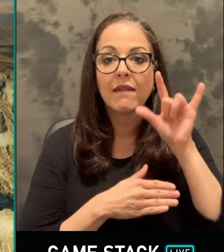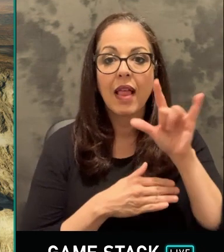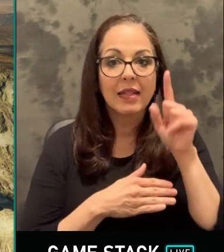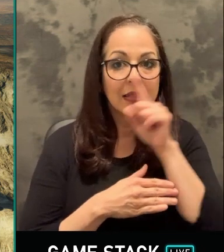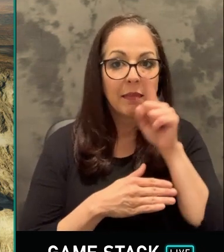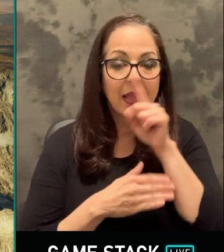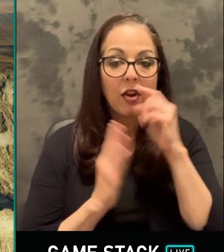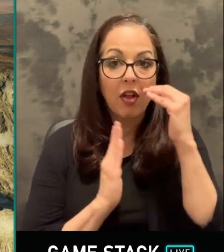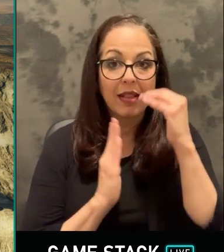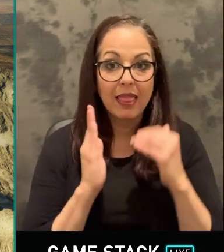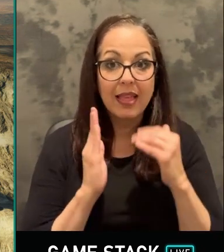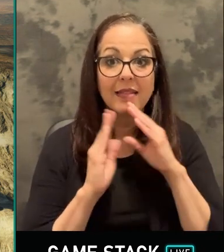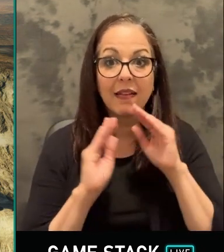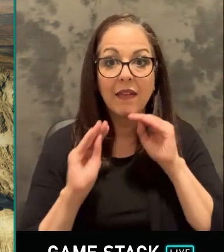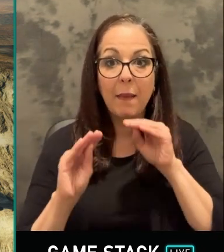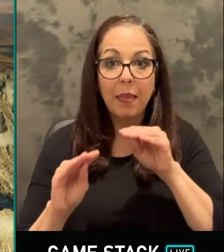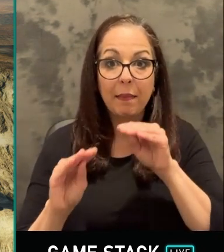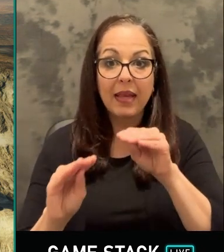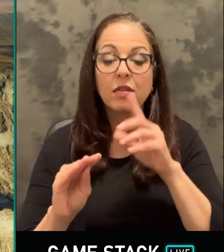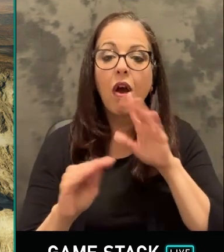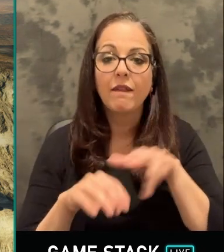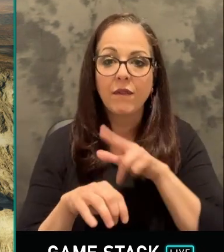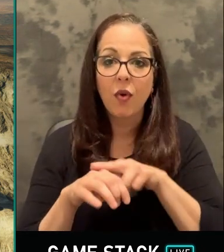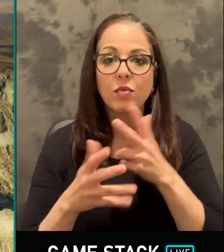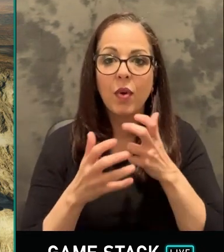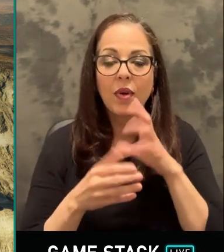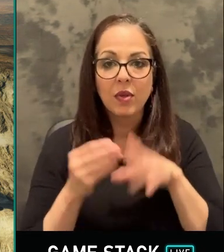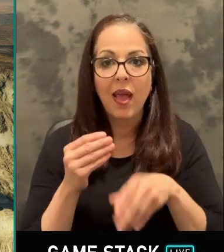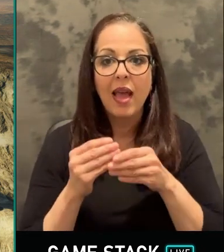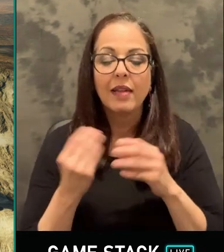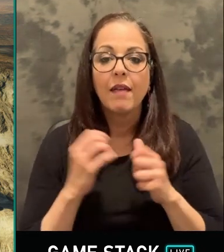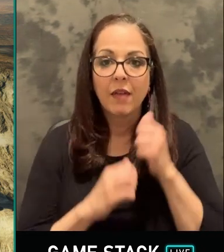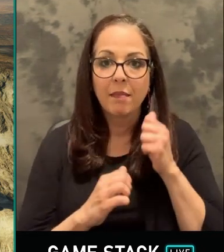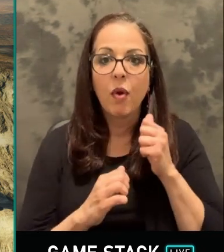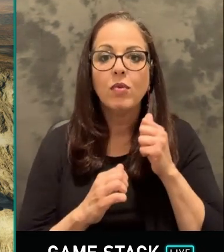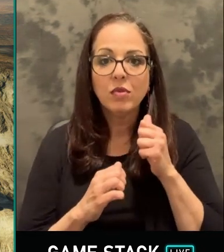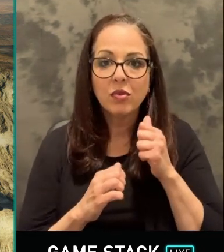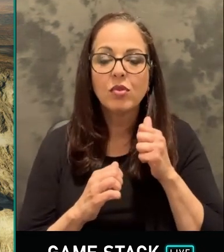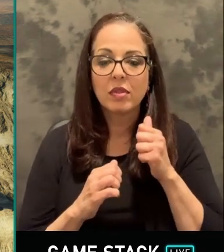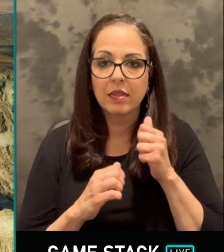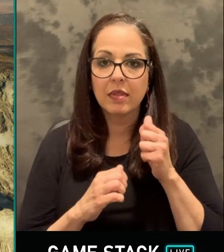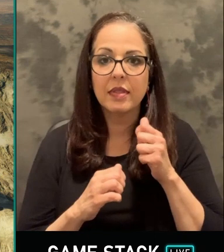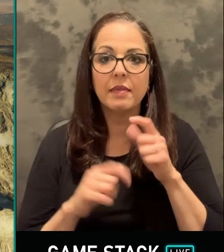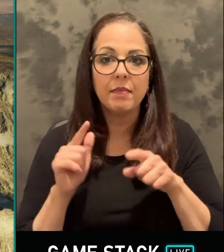we of course would like to add more voices for more speaker verity and we keep an eye on as